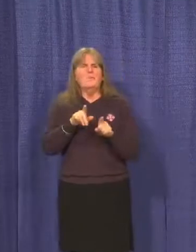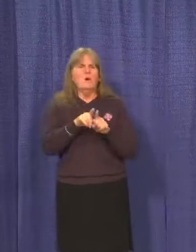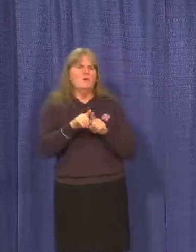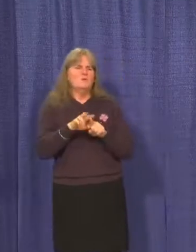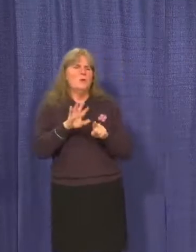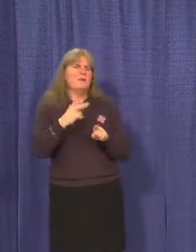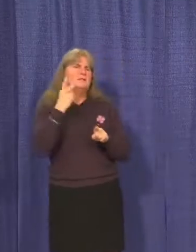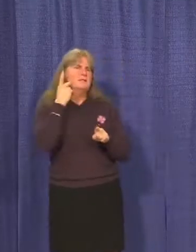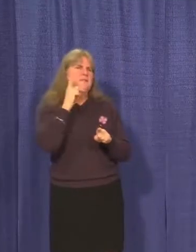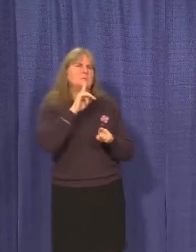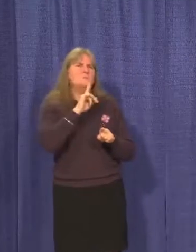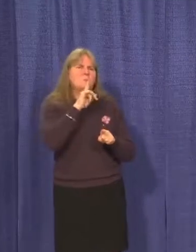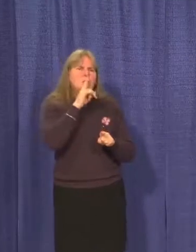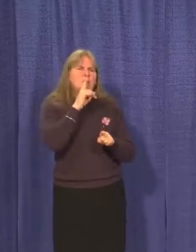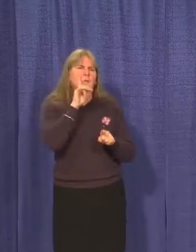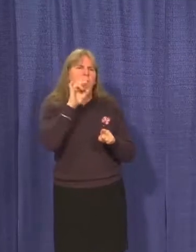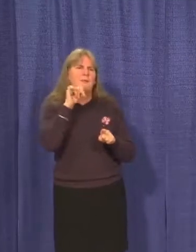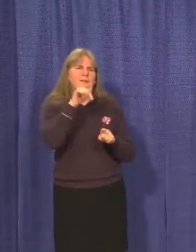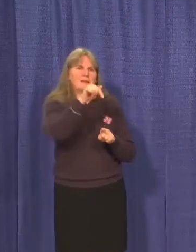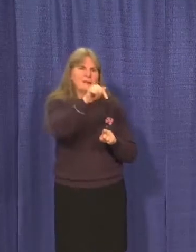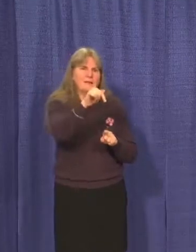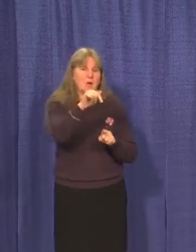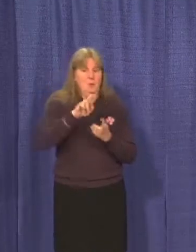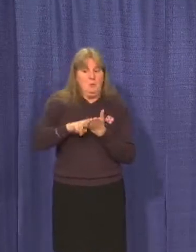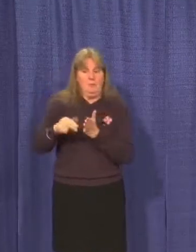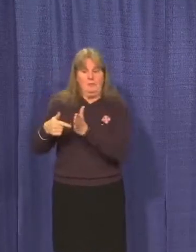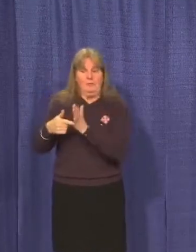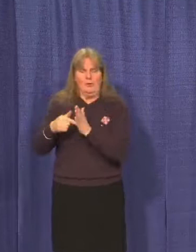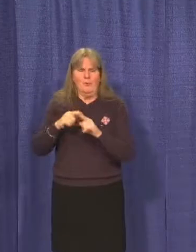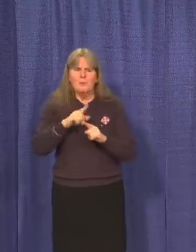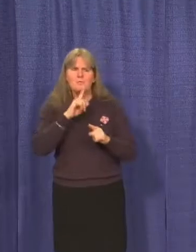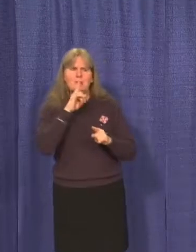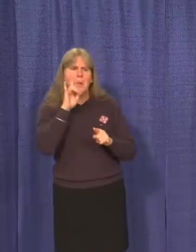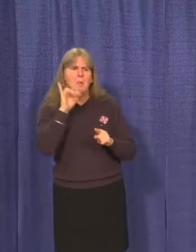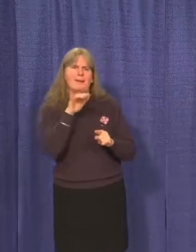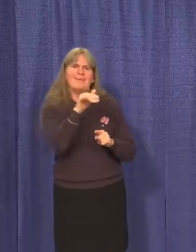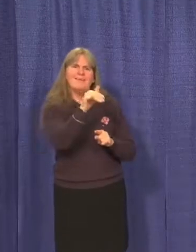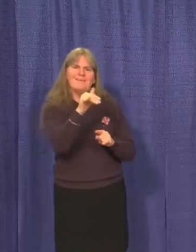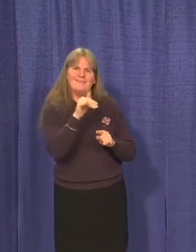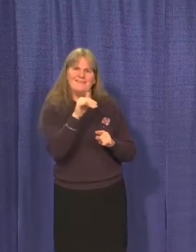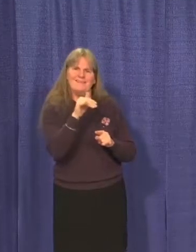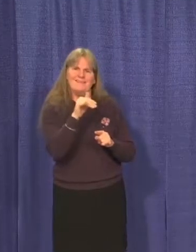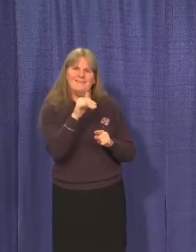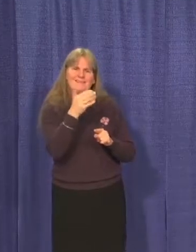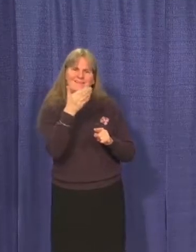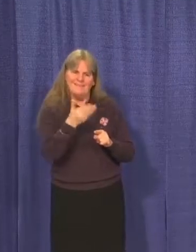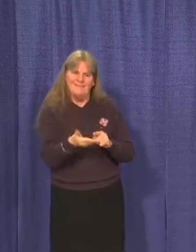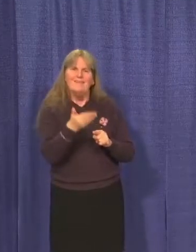show that in real life. As this experience gives us more data we will be more sure of our